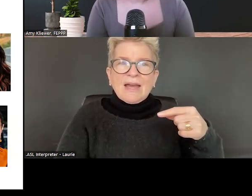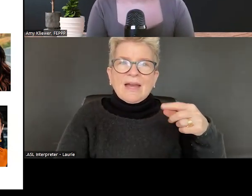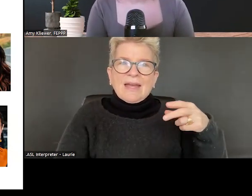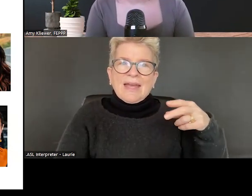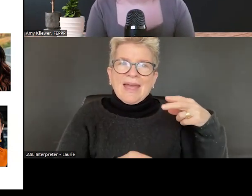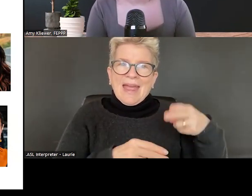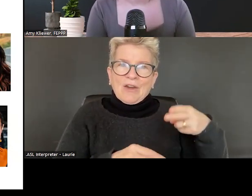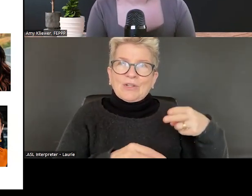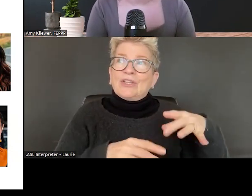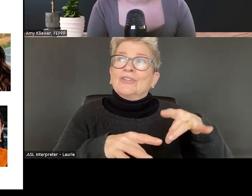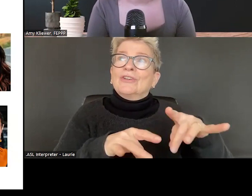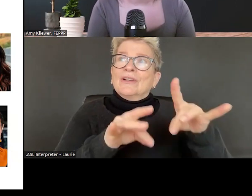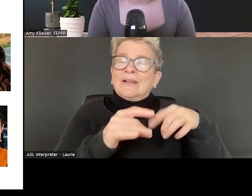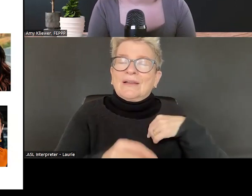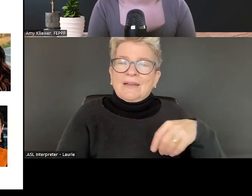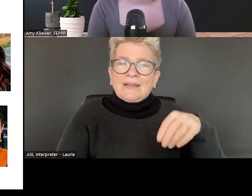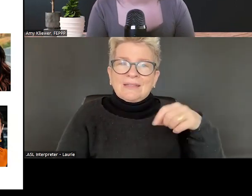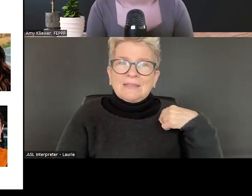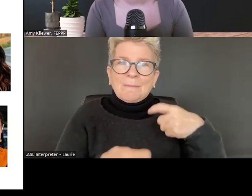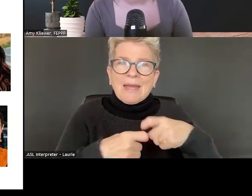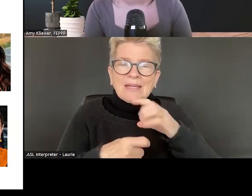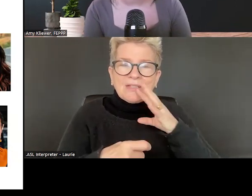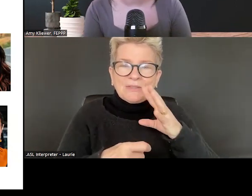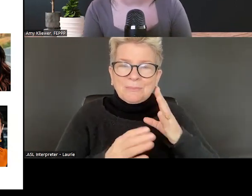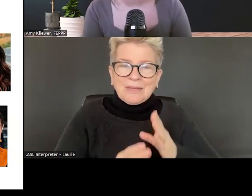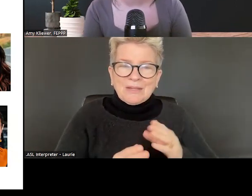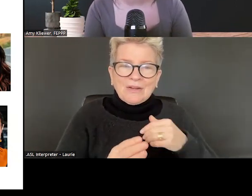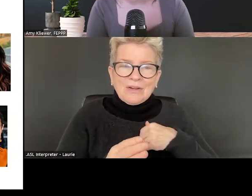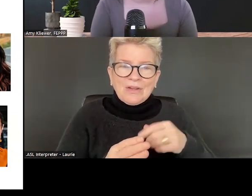led the charge in developing our high quality equitably translated Spanish